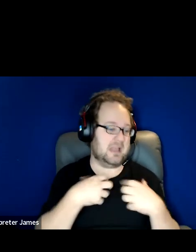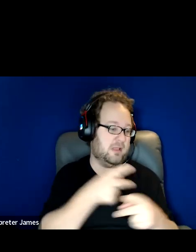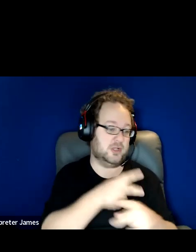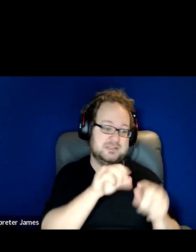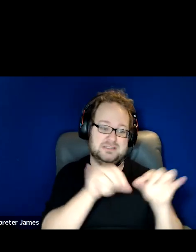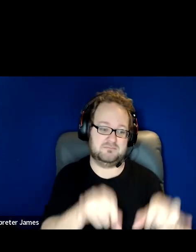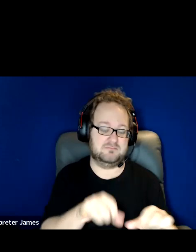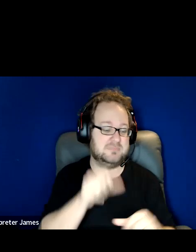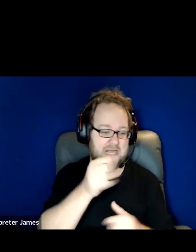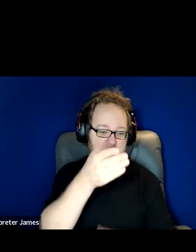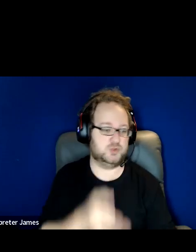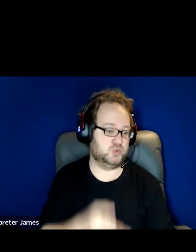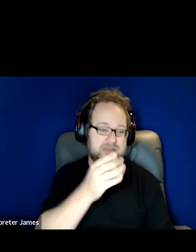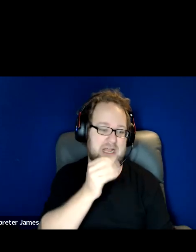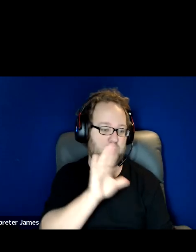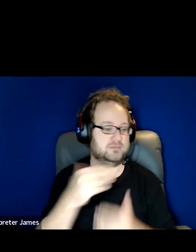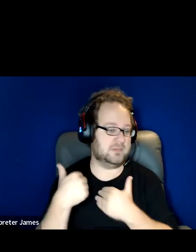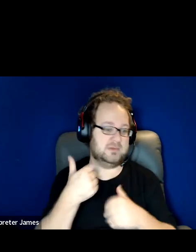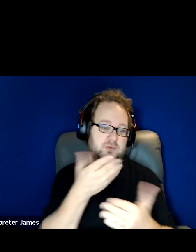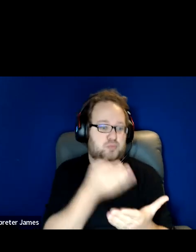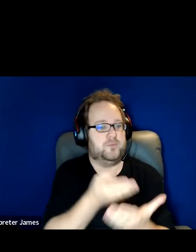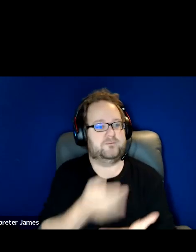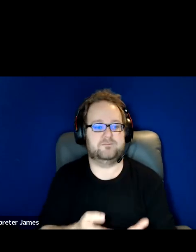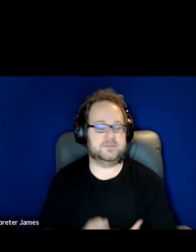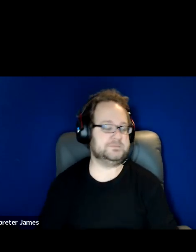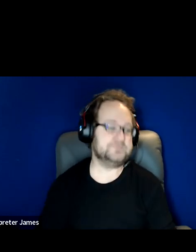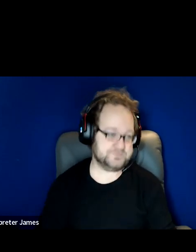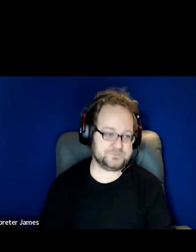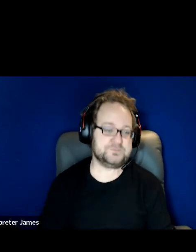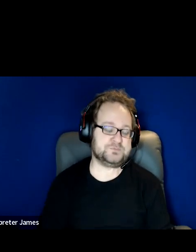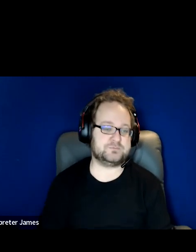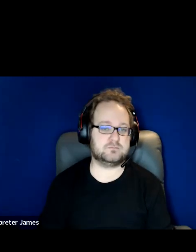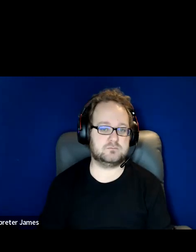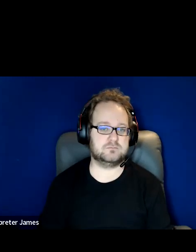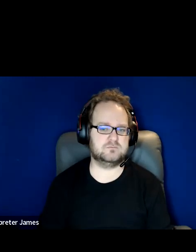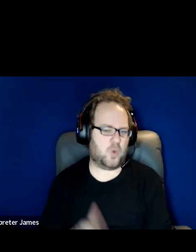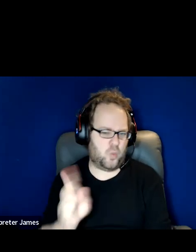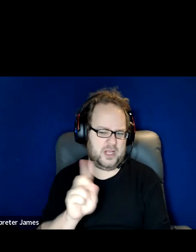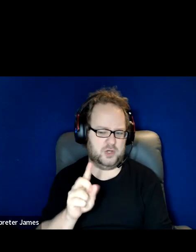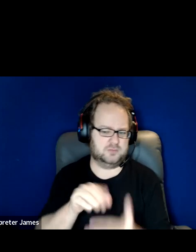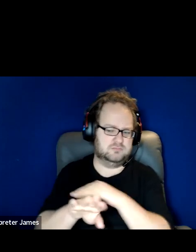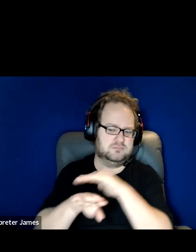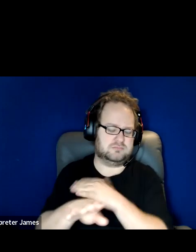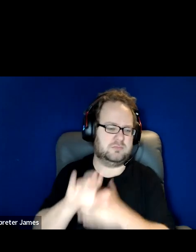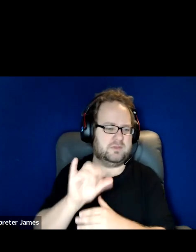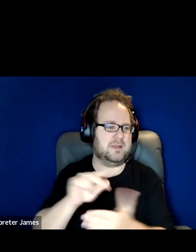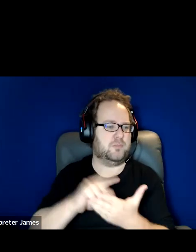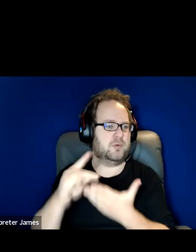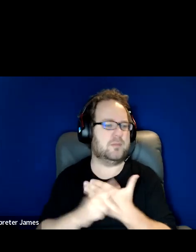. So where can someone get no cost COVID vaccines through the bridge access program?